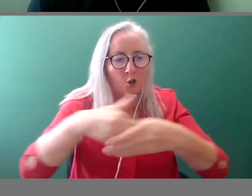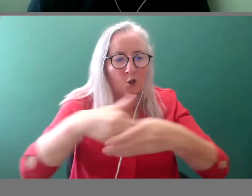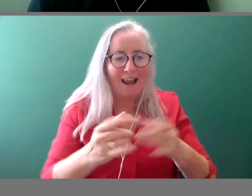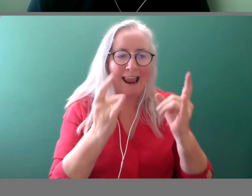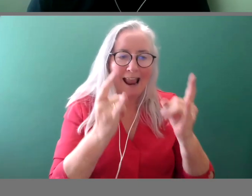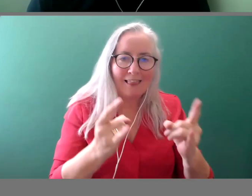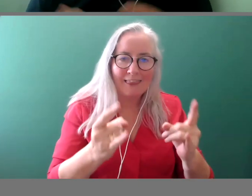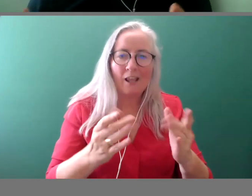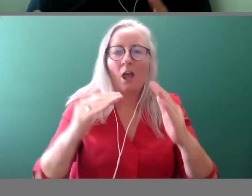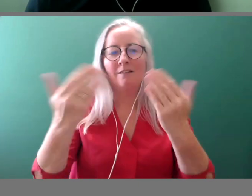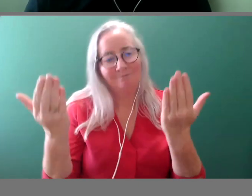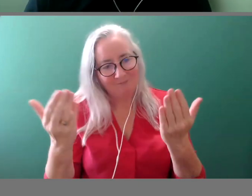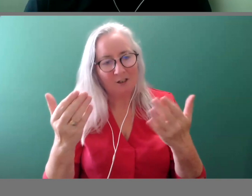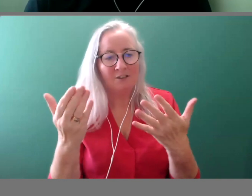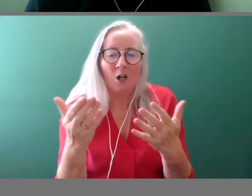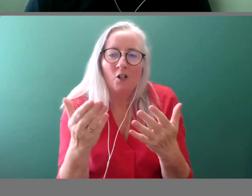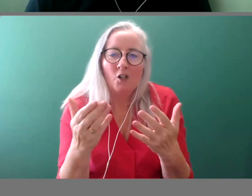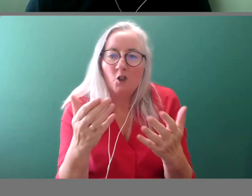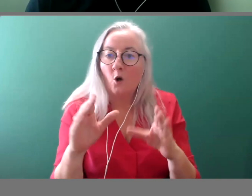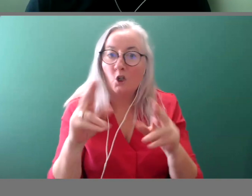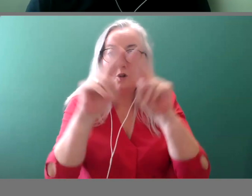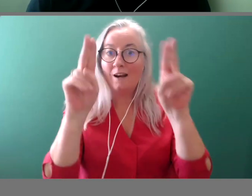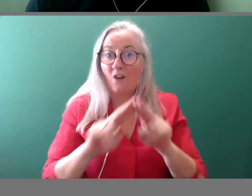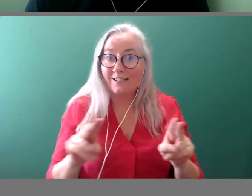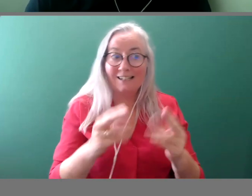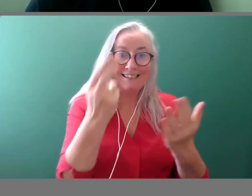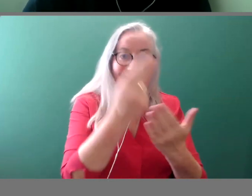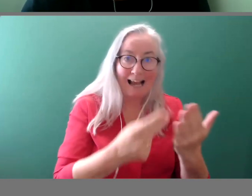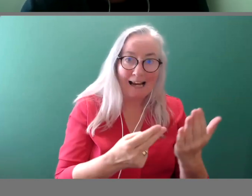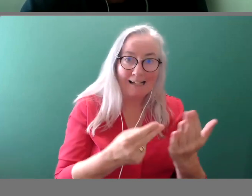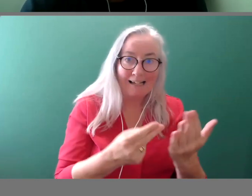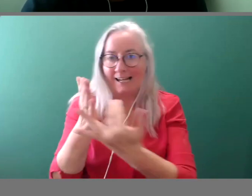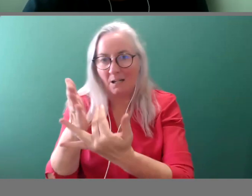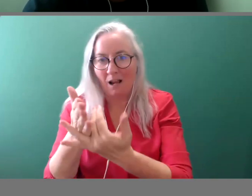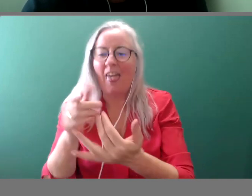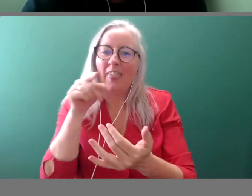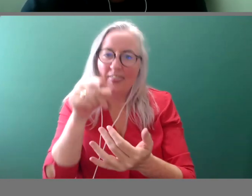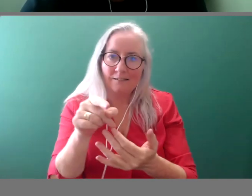space. So Universal Design and accessibility and inclusion is really at the heart of so much of